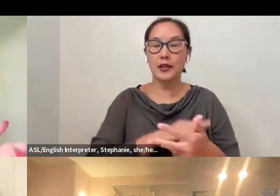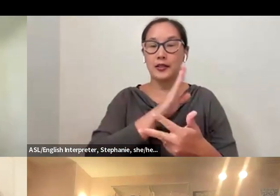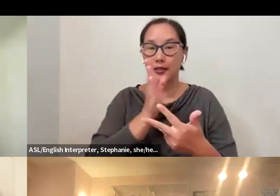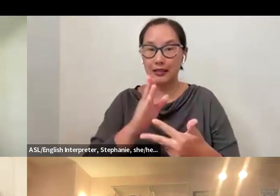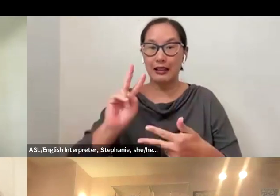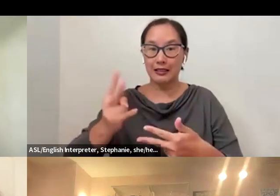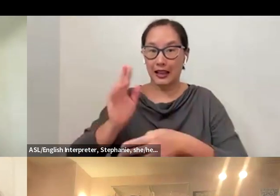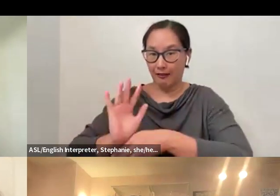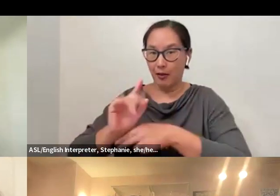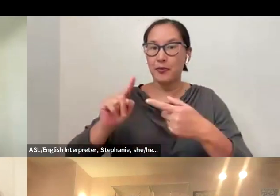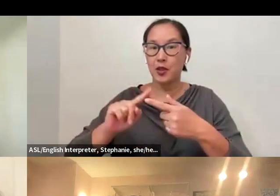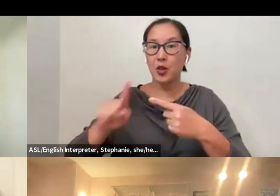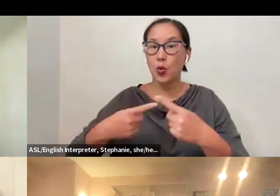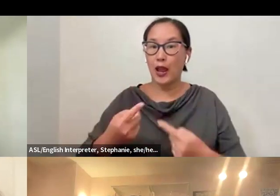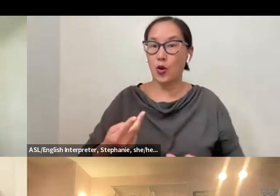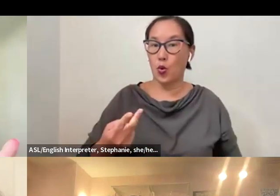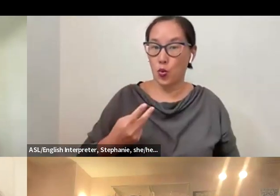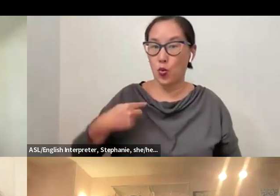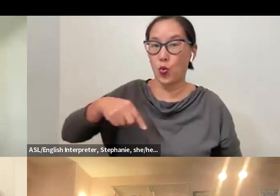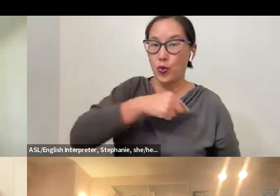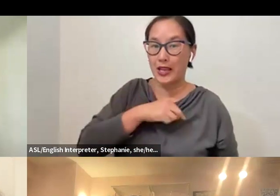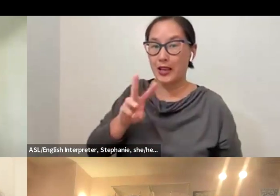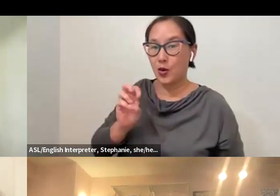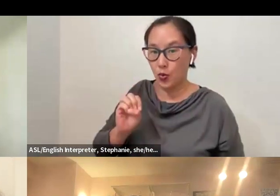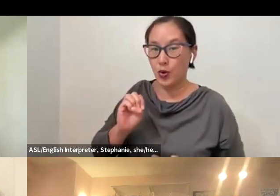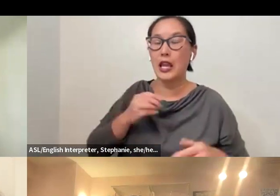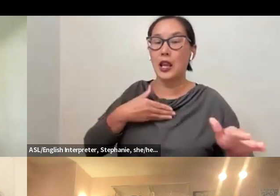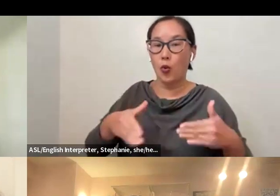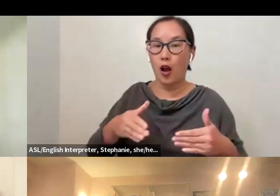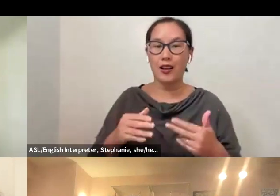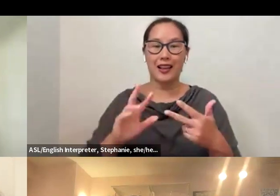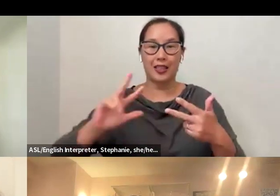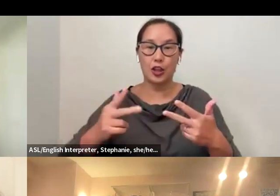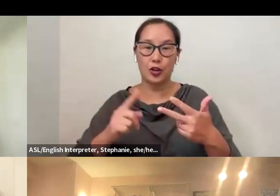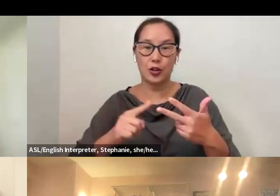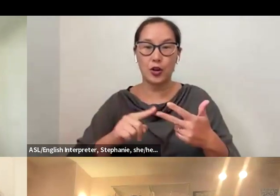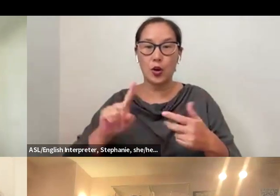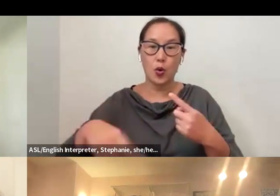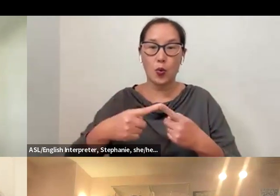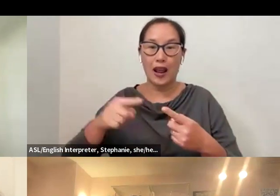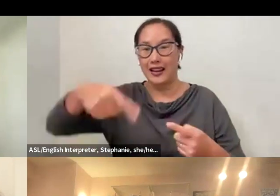When We Walk, and now you're currently filming When They Walk. Can you talk about